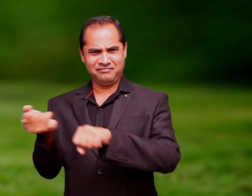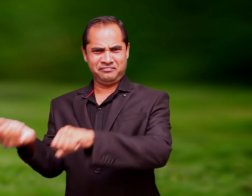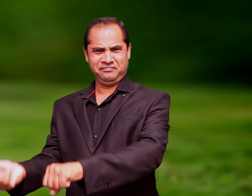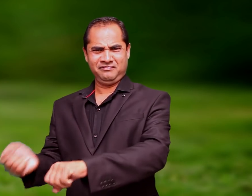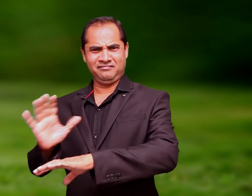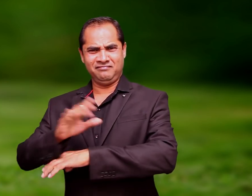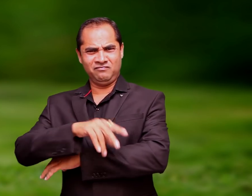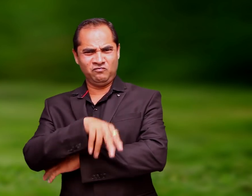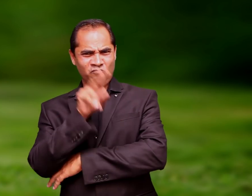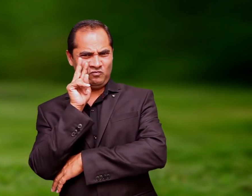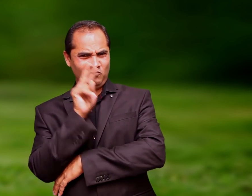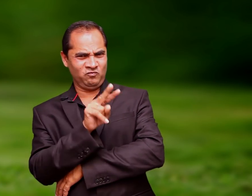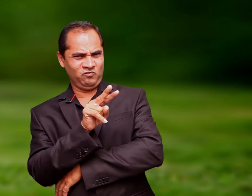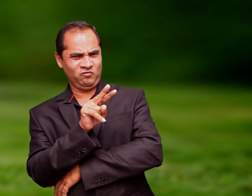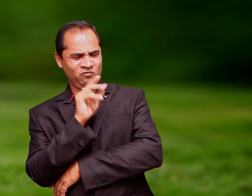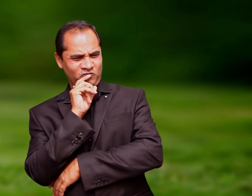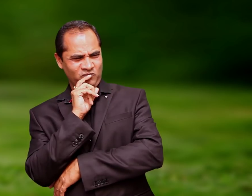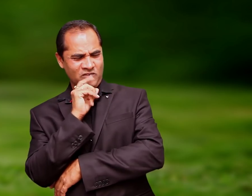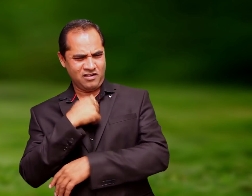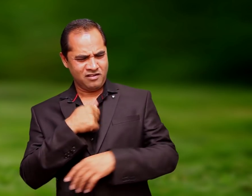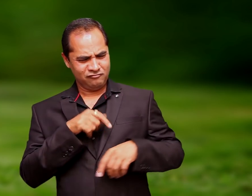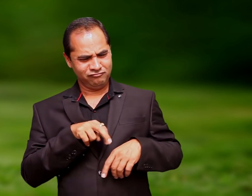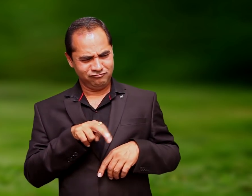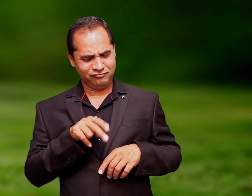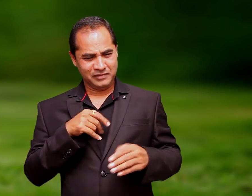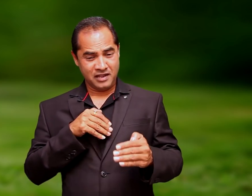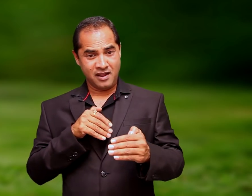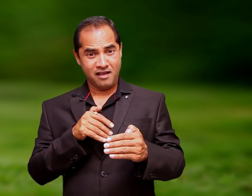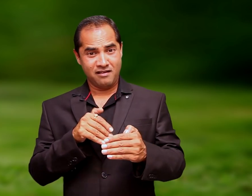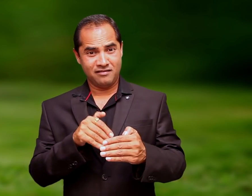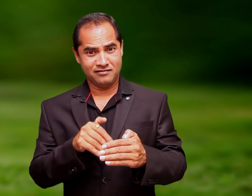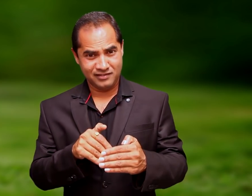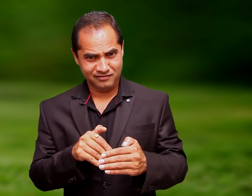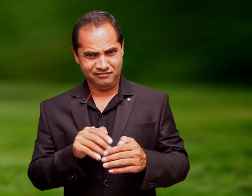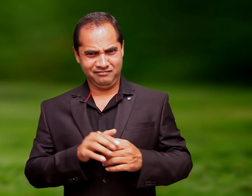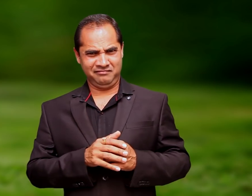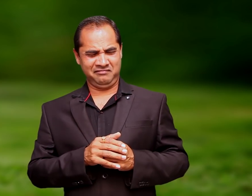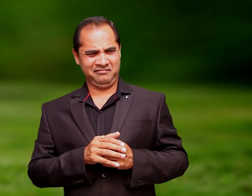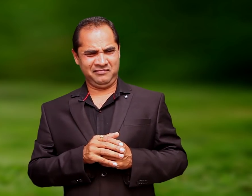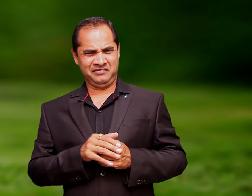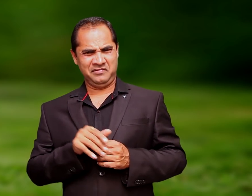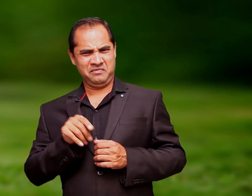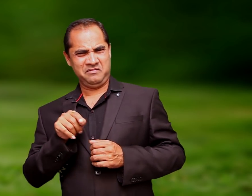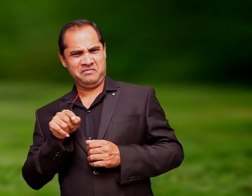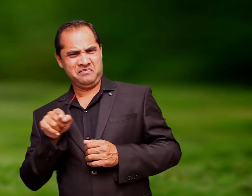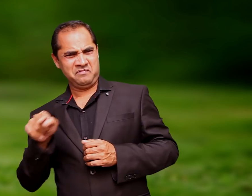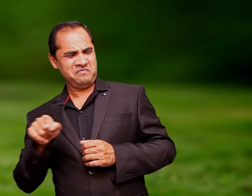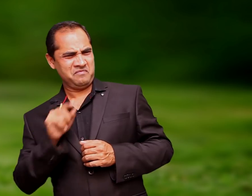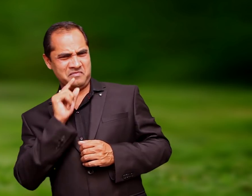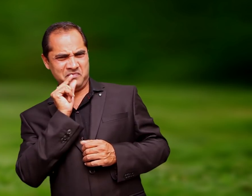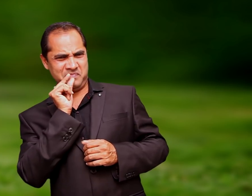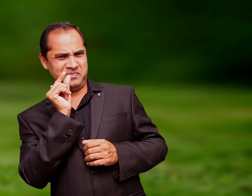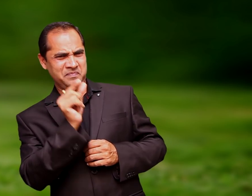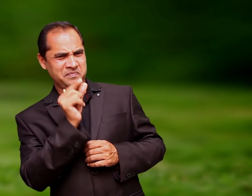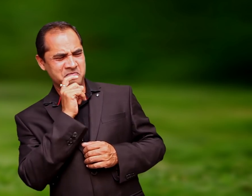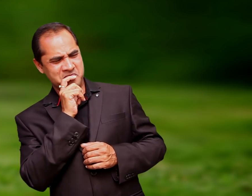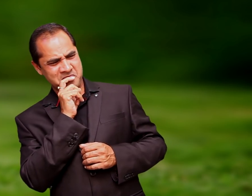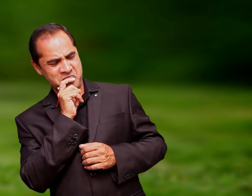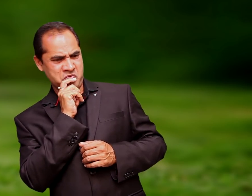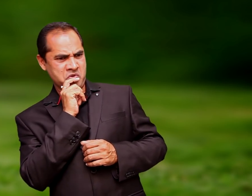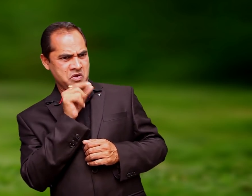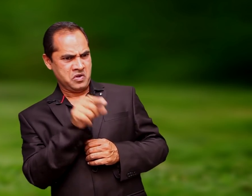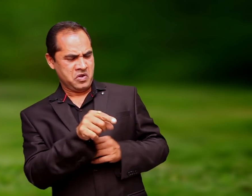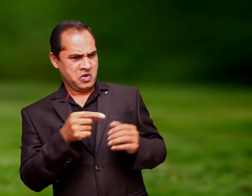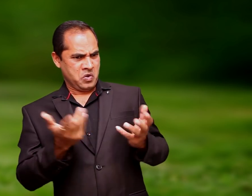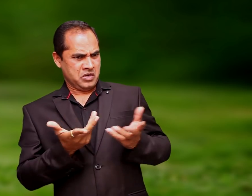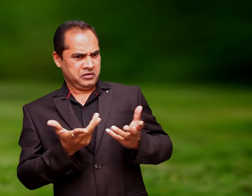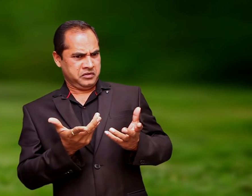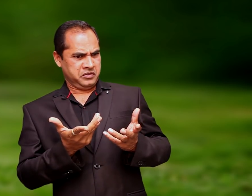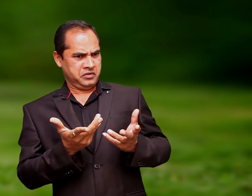placed down as stools and as I neared him this man shouted - 'What is that